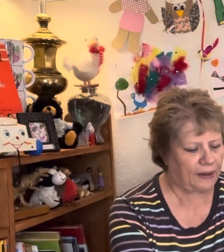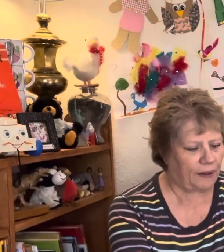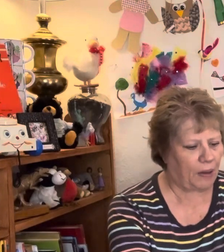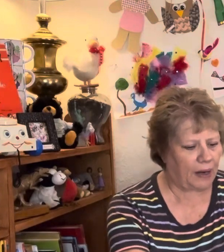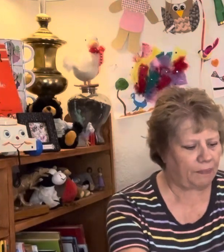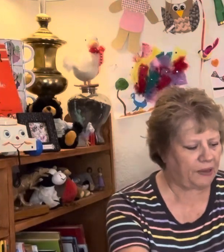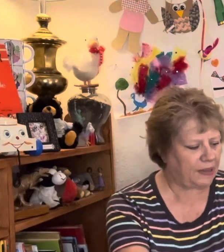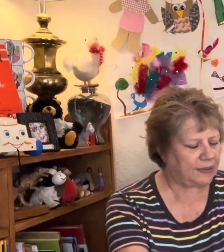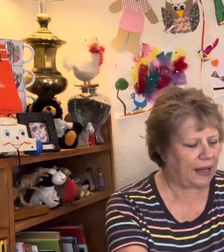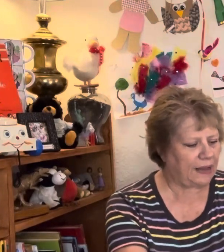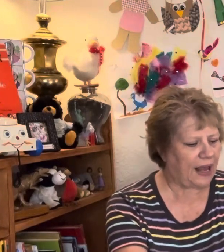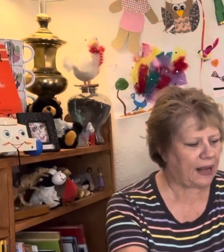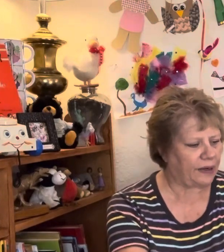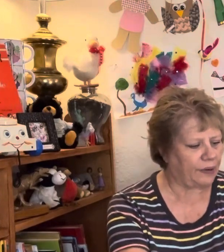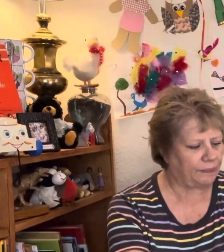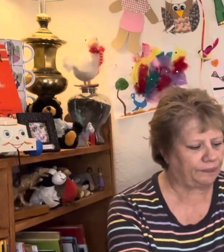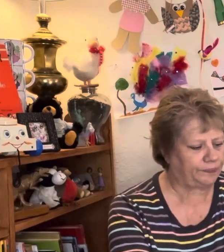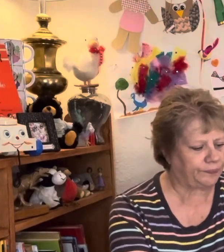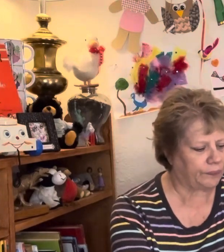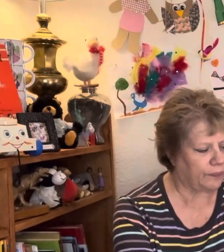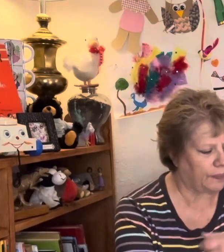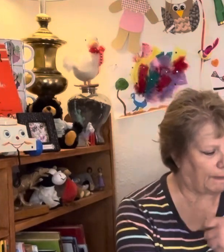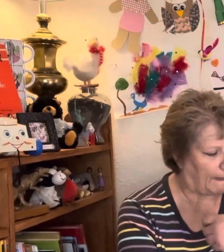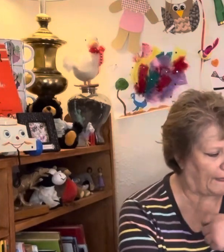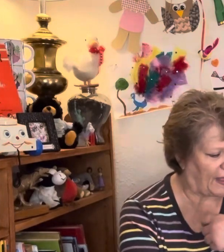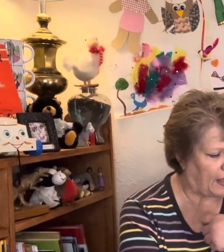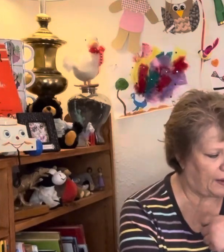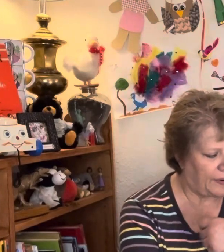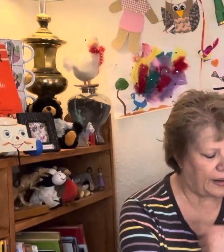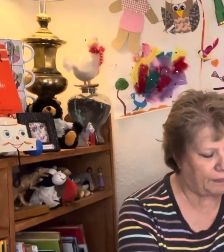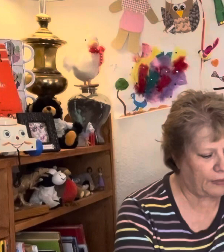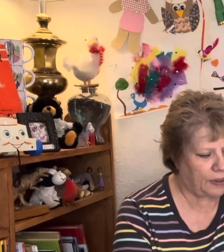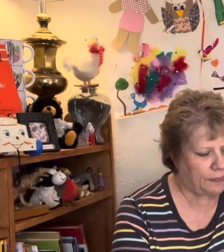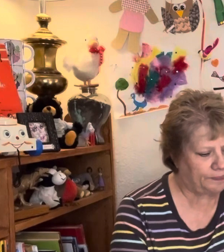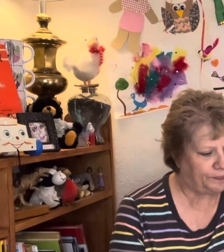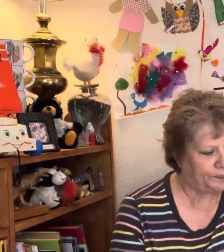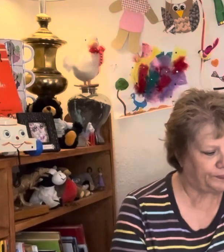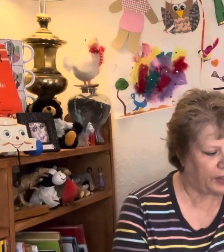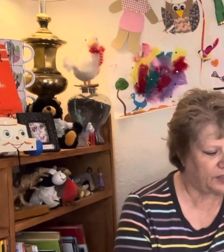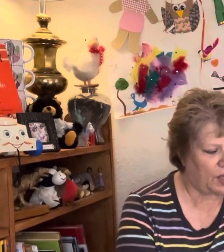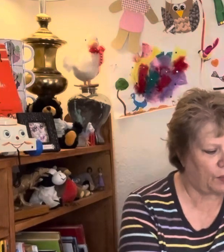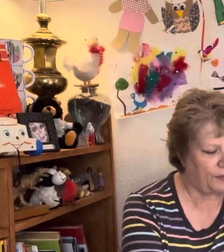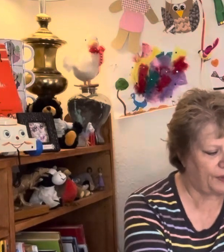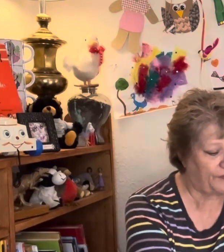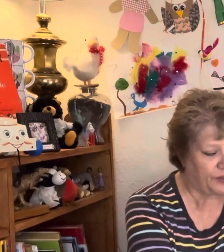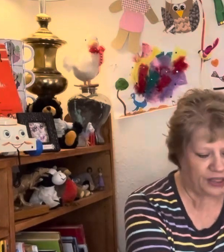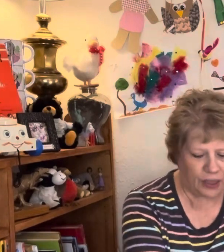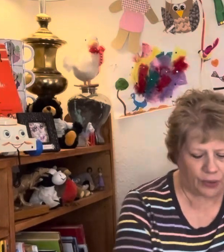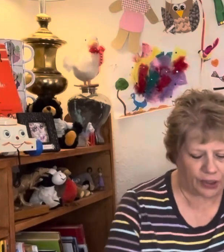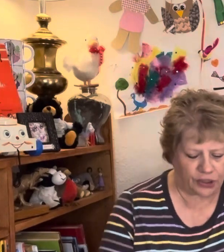The bottom piece, and the handle. All right. BUSTER: Make sure it's durable. BARB: The first thing we're going